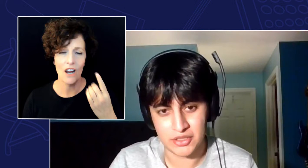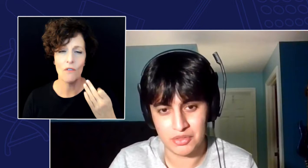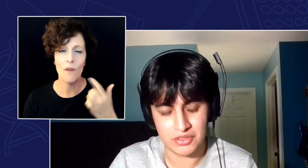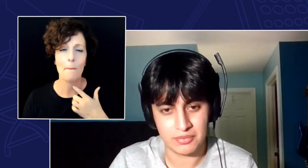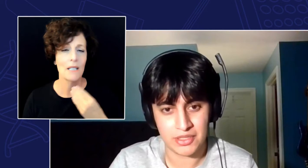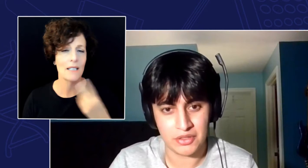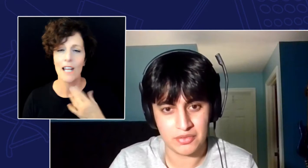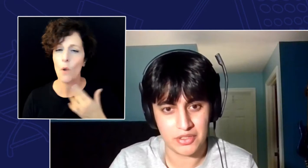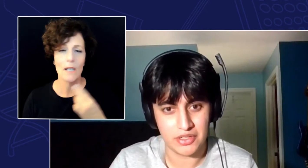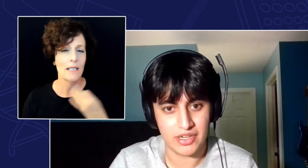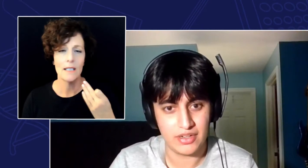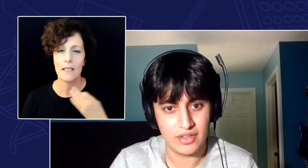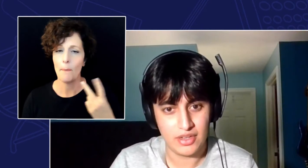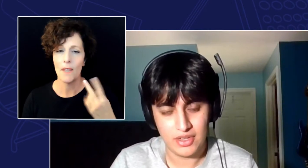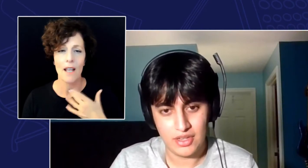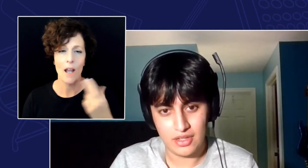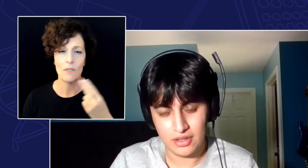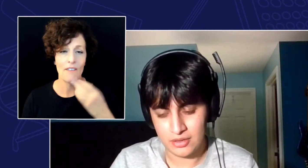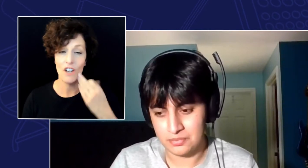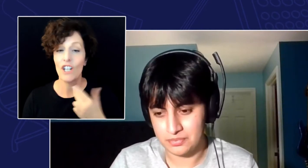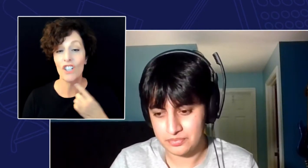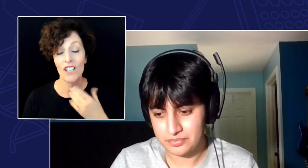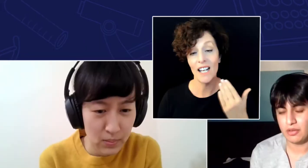since it wasn't something I was very good at...